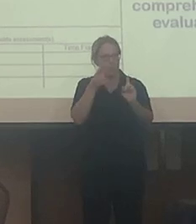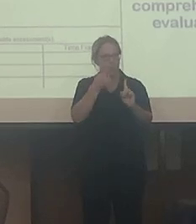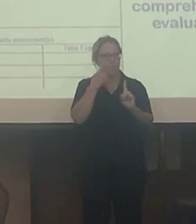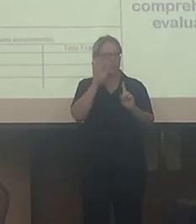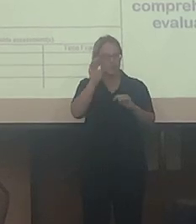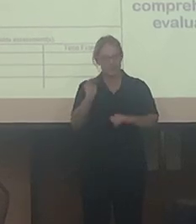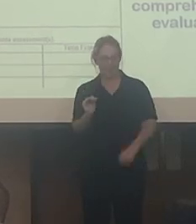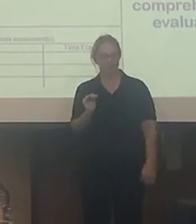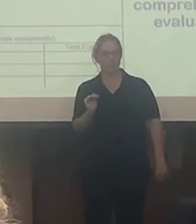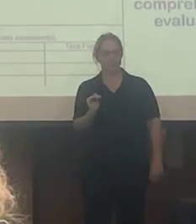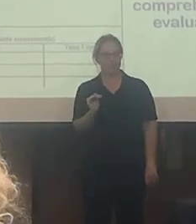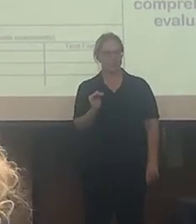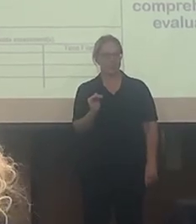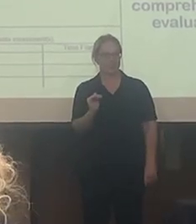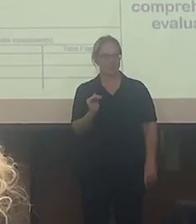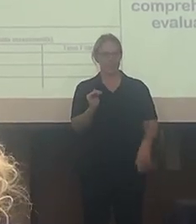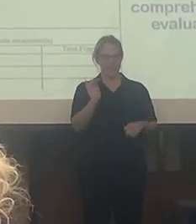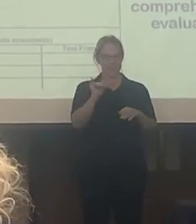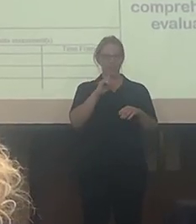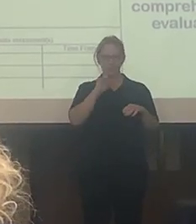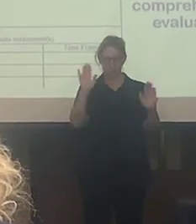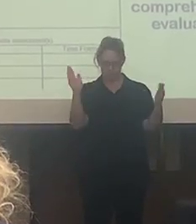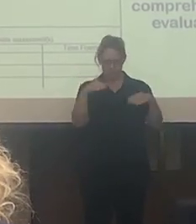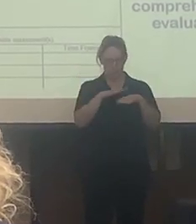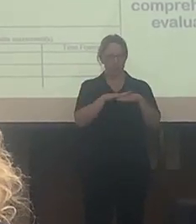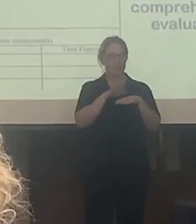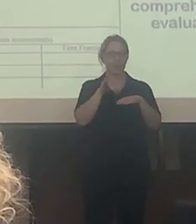and that's what is being worked on and you should know that that's part of your child's story and